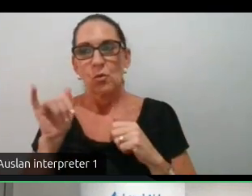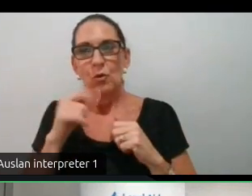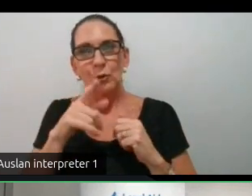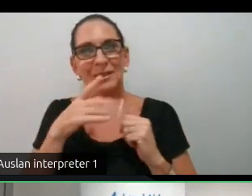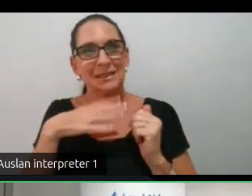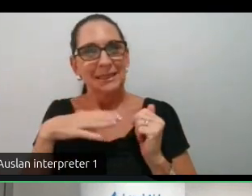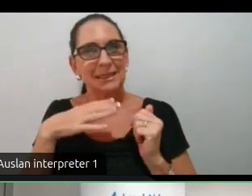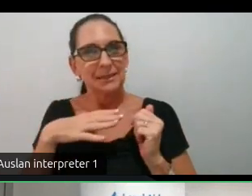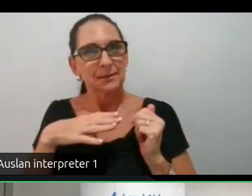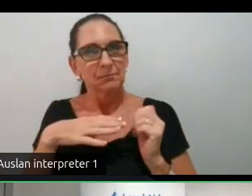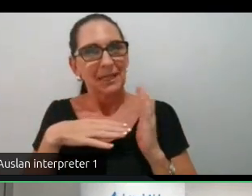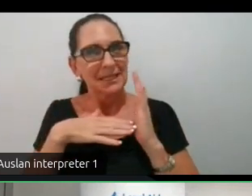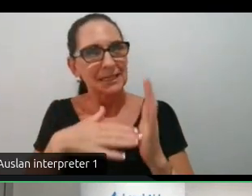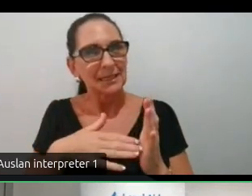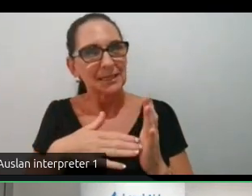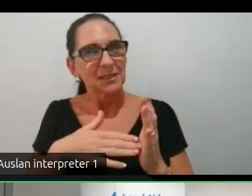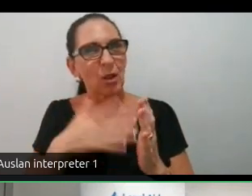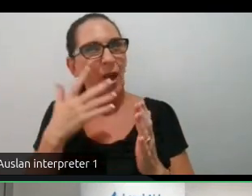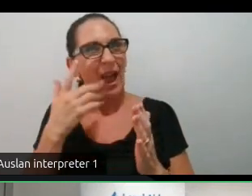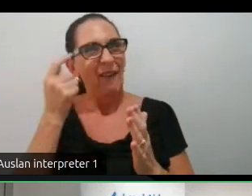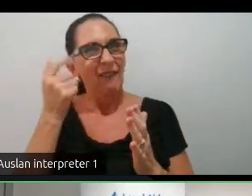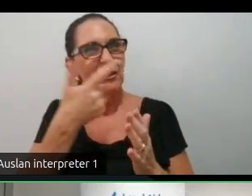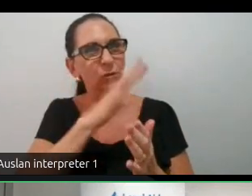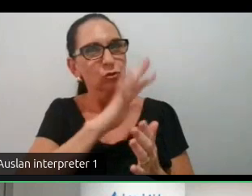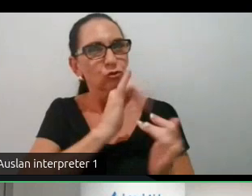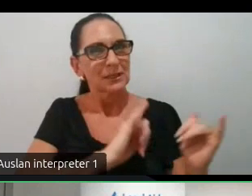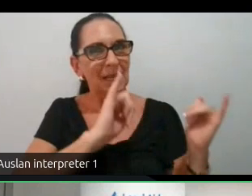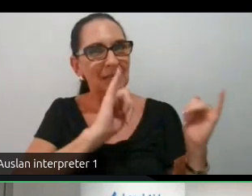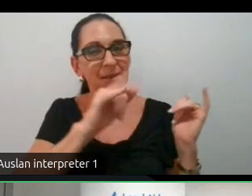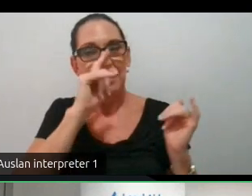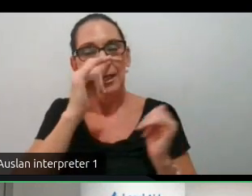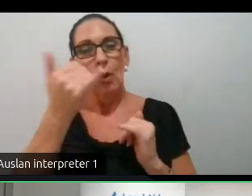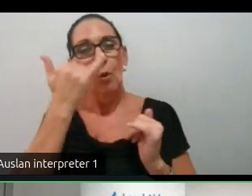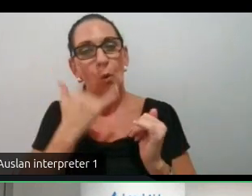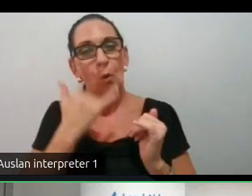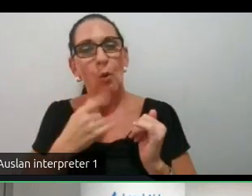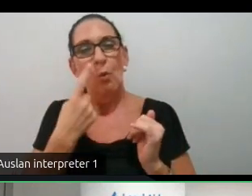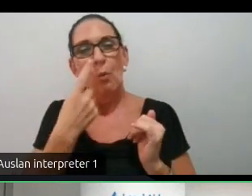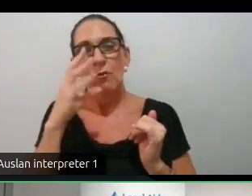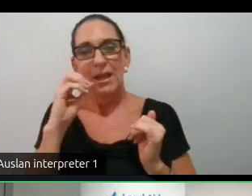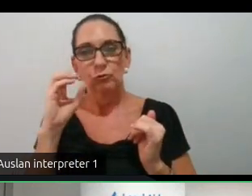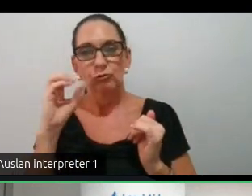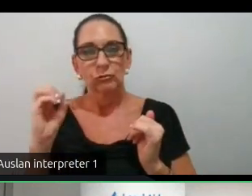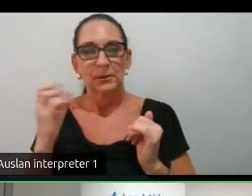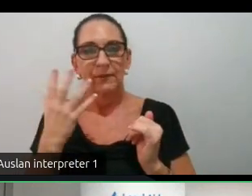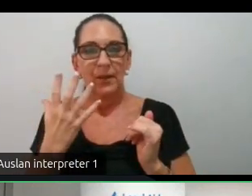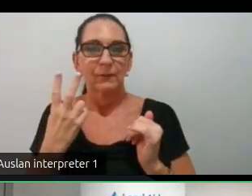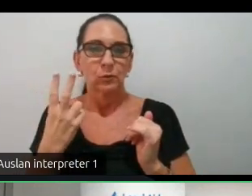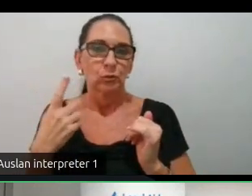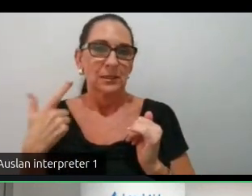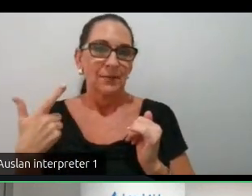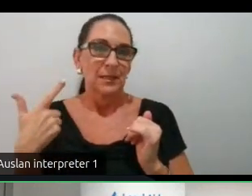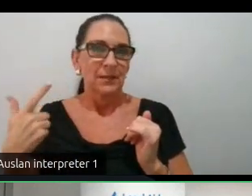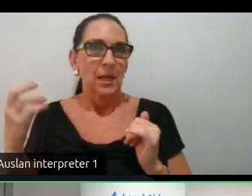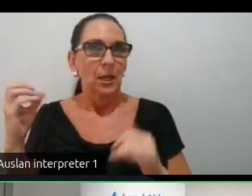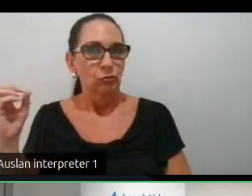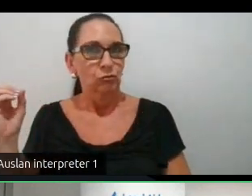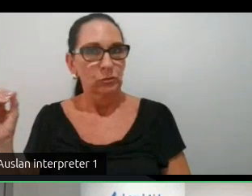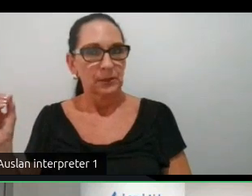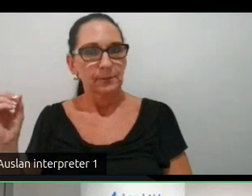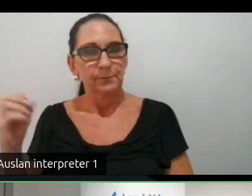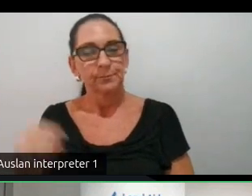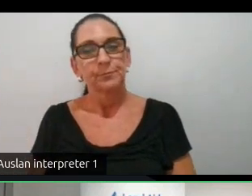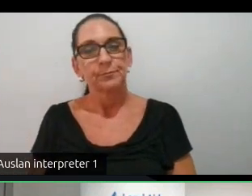who is needing some legal assistance after a disaster, they can call us on 1300 527 700.